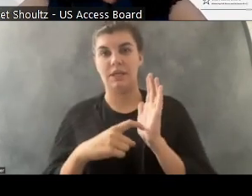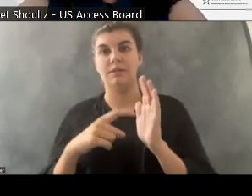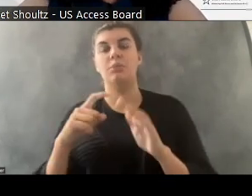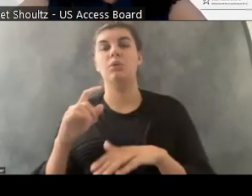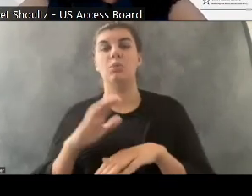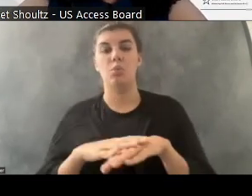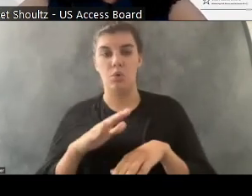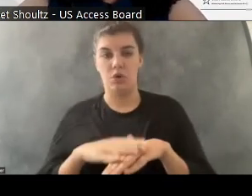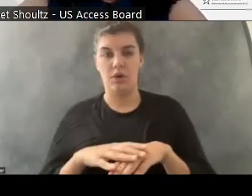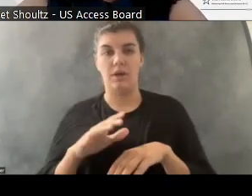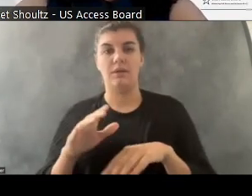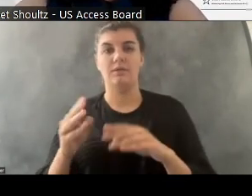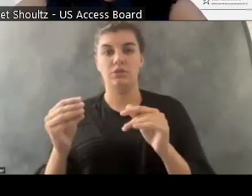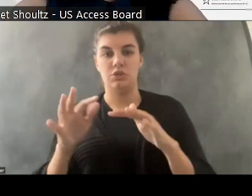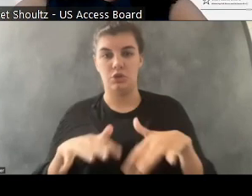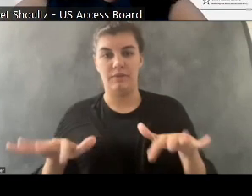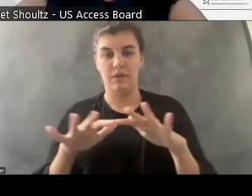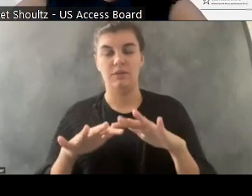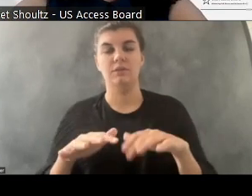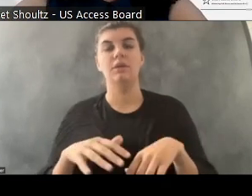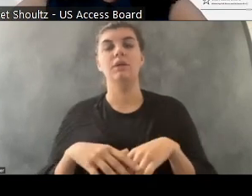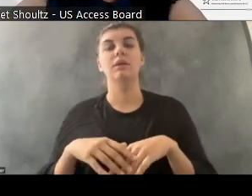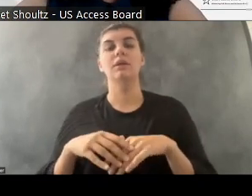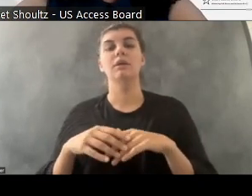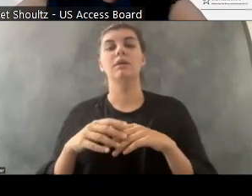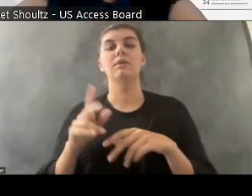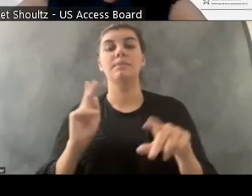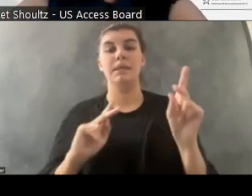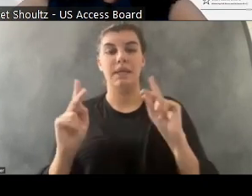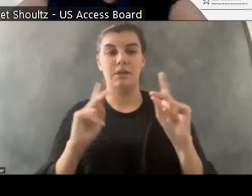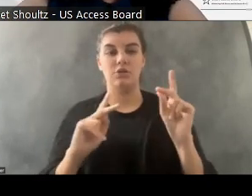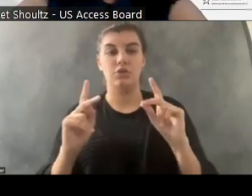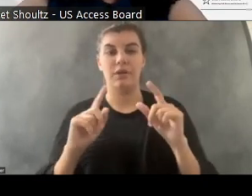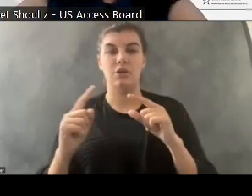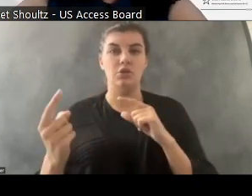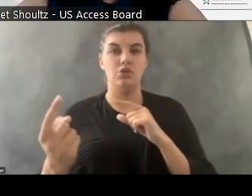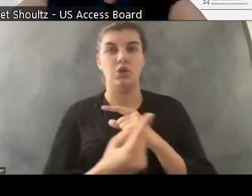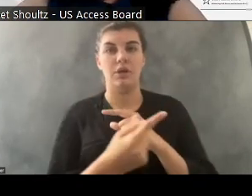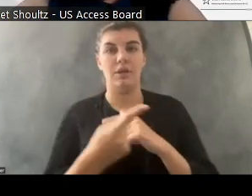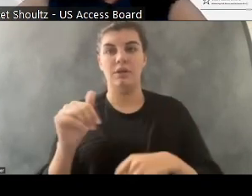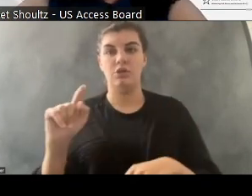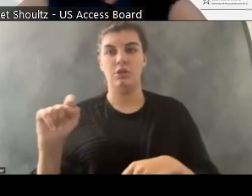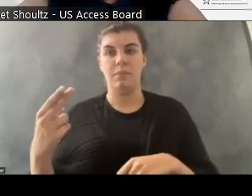at driveways. So pedestrian circulation paths at driveways controlled with yield